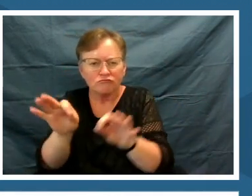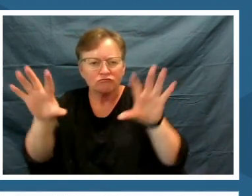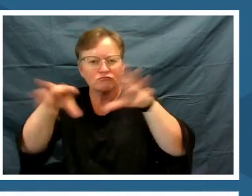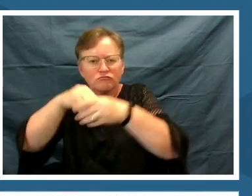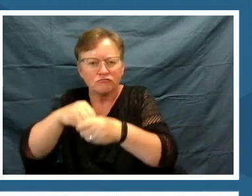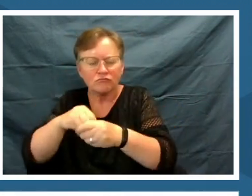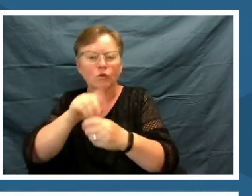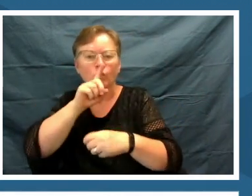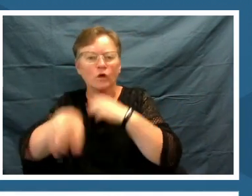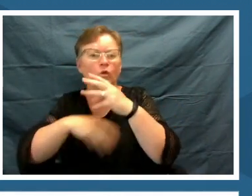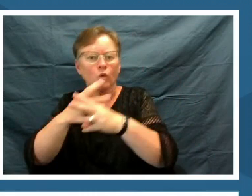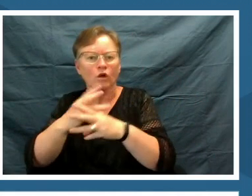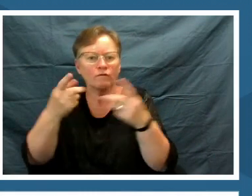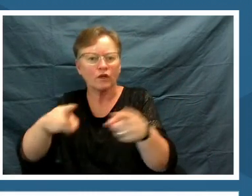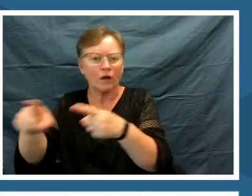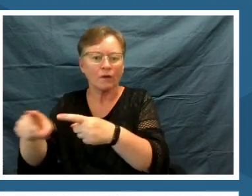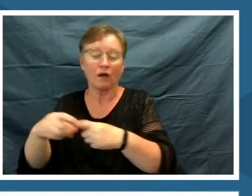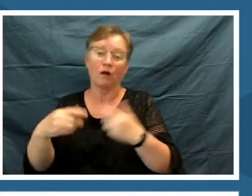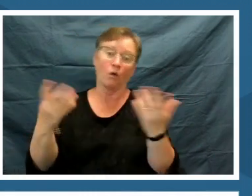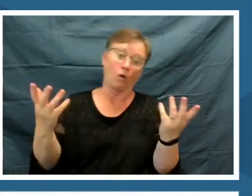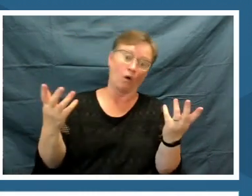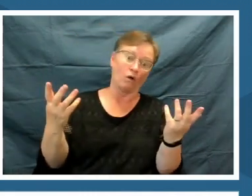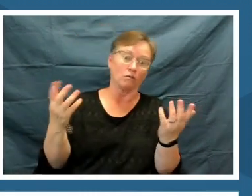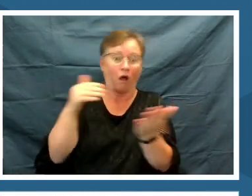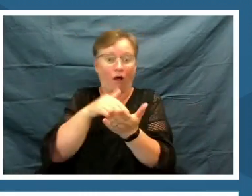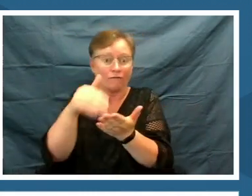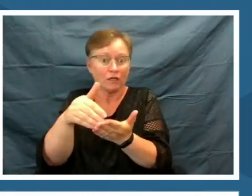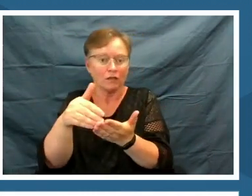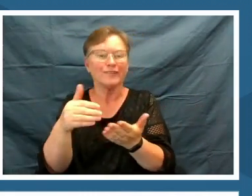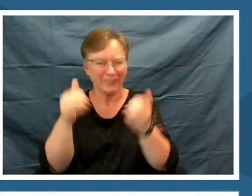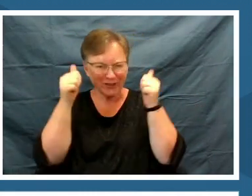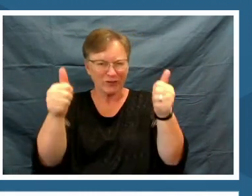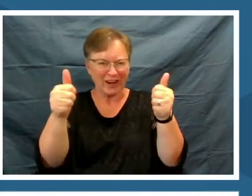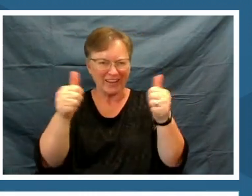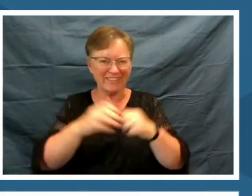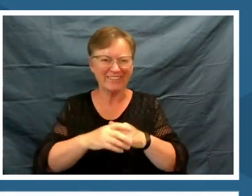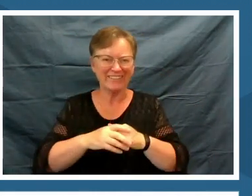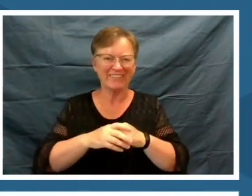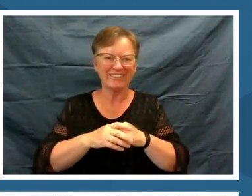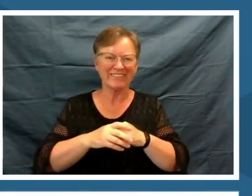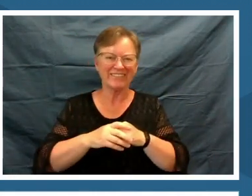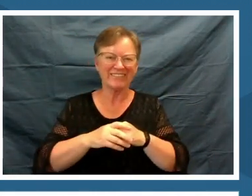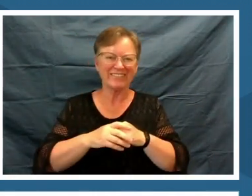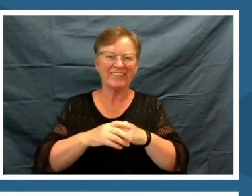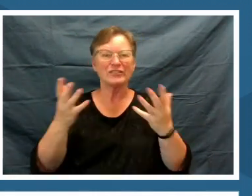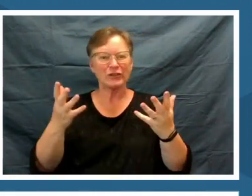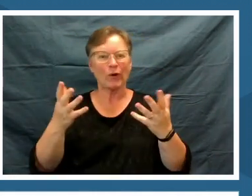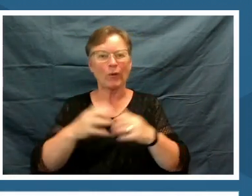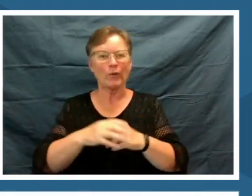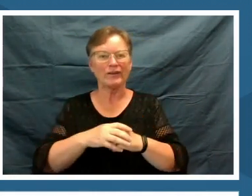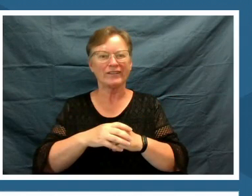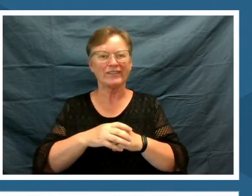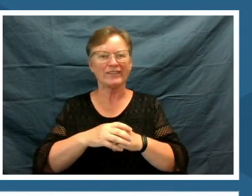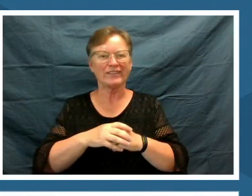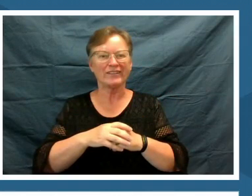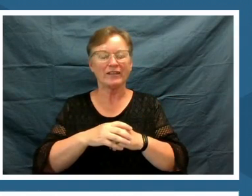often i'm doing this so that's great all right so